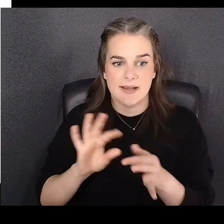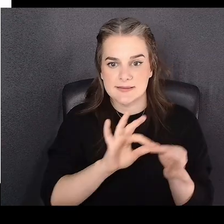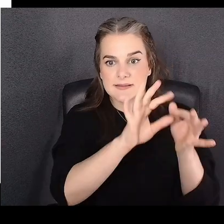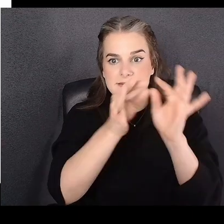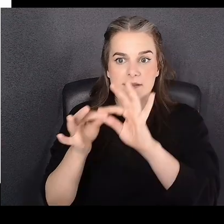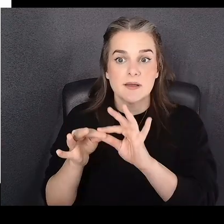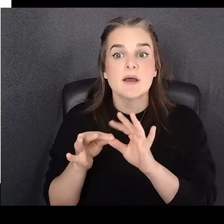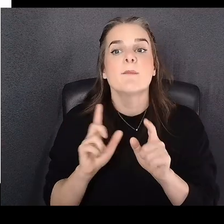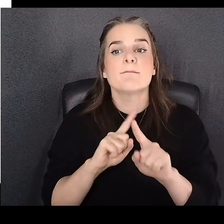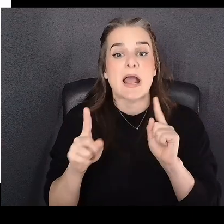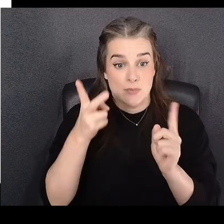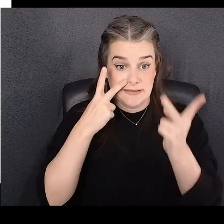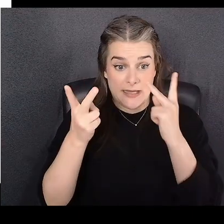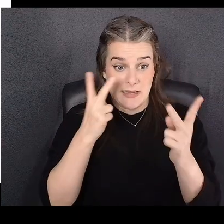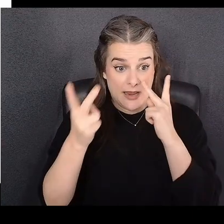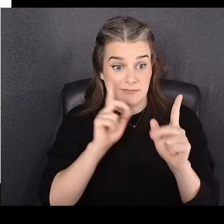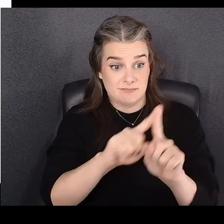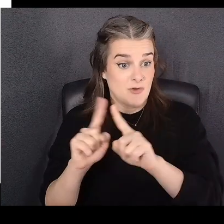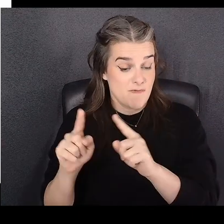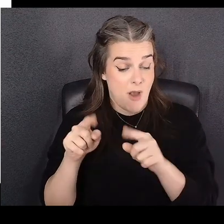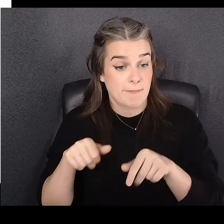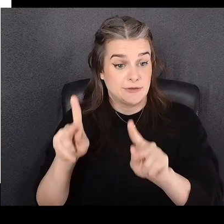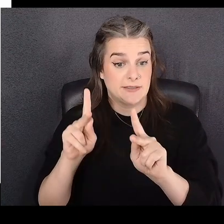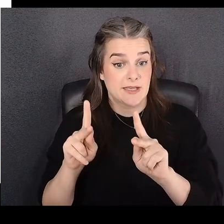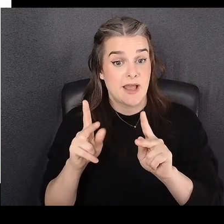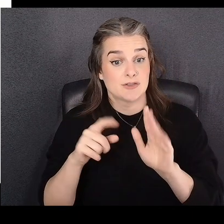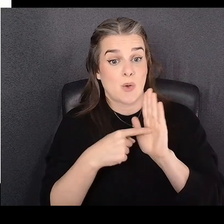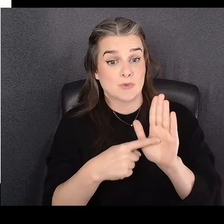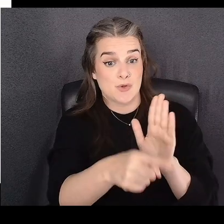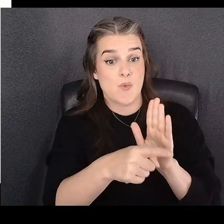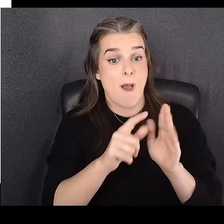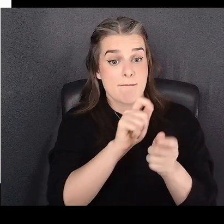This photo shows you a modification of a fishing pole.